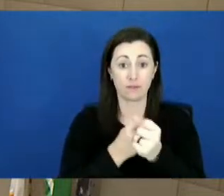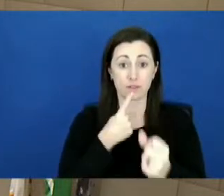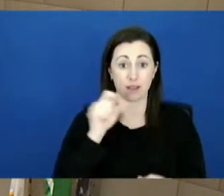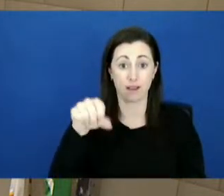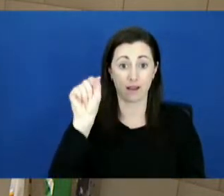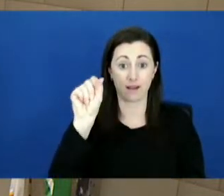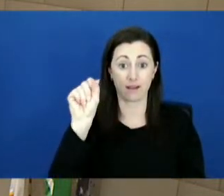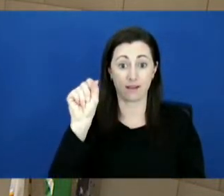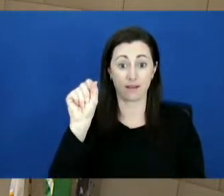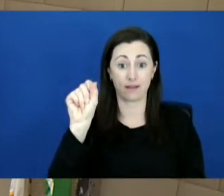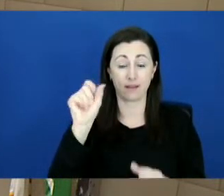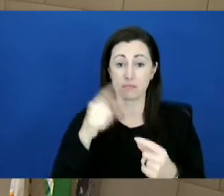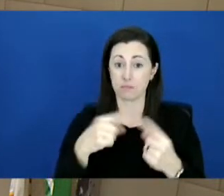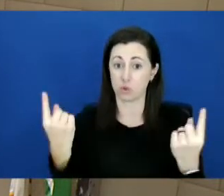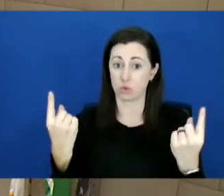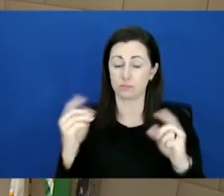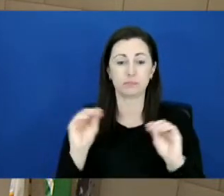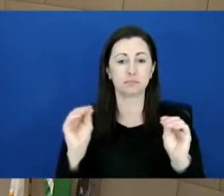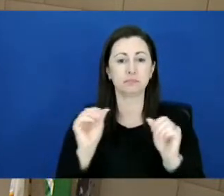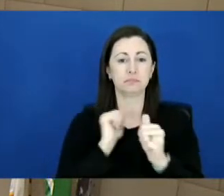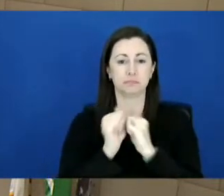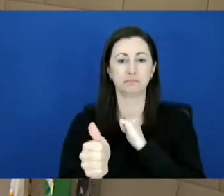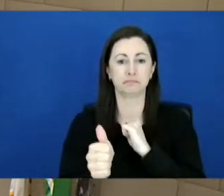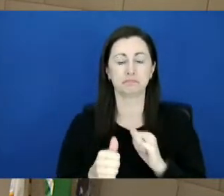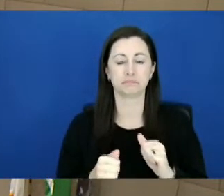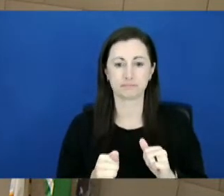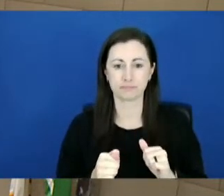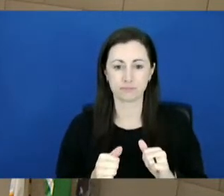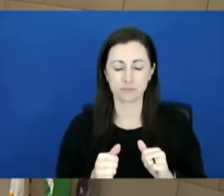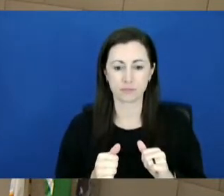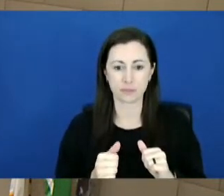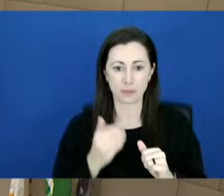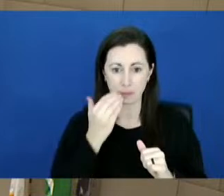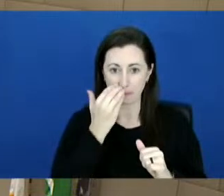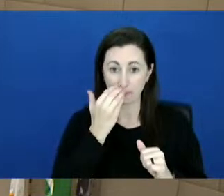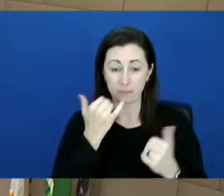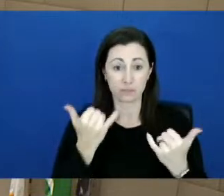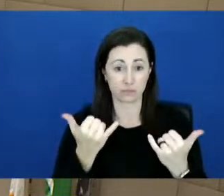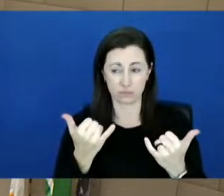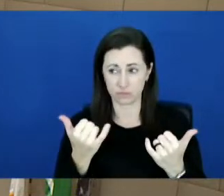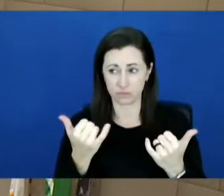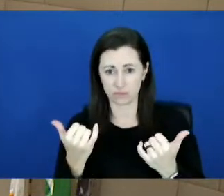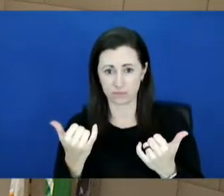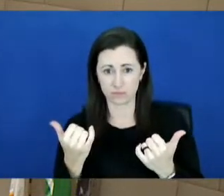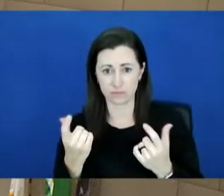MY VOTE. SECOND. MOVED AND SECONDED. ALL IN FAVOR, SAY AYE?